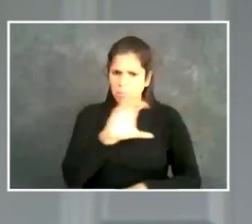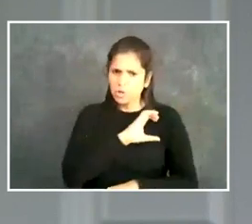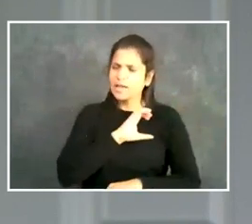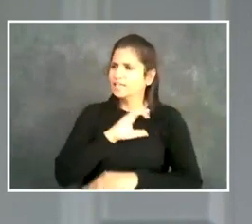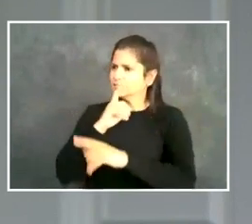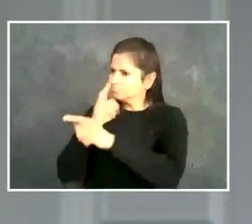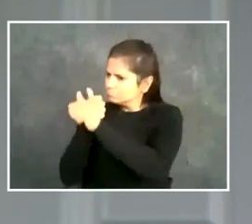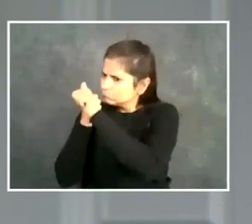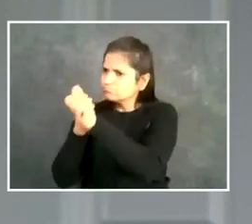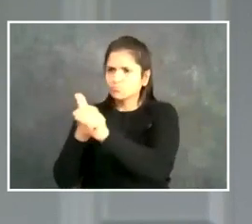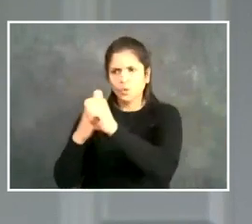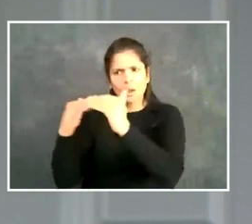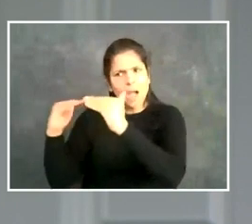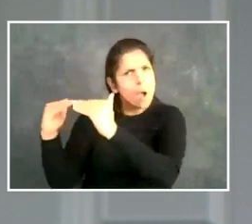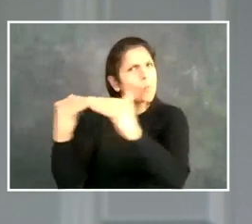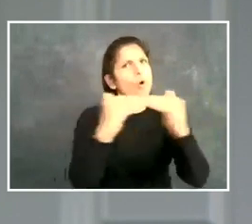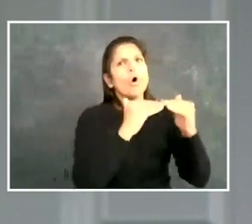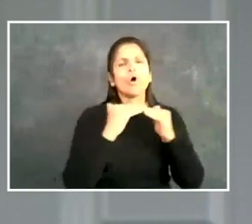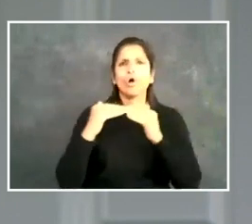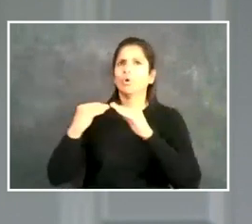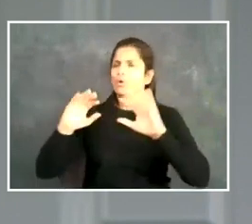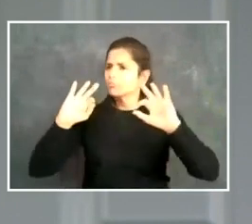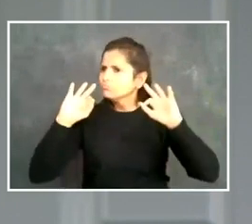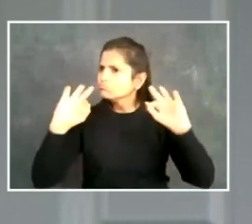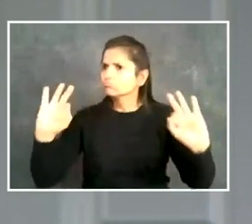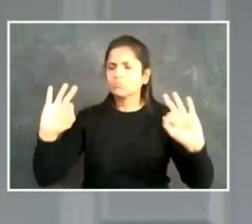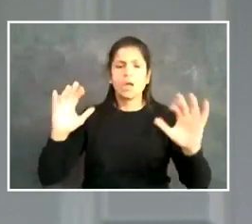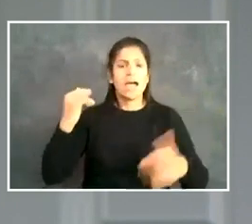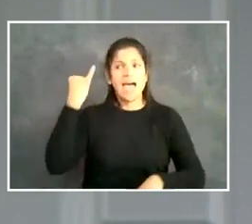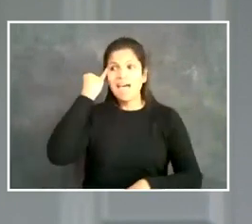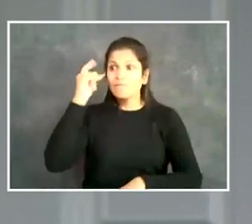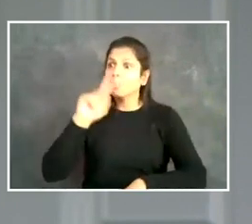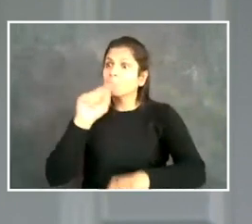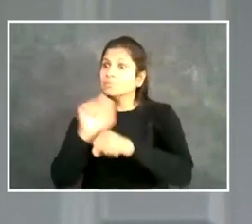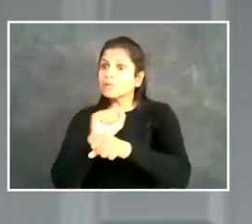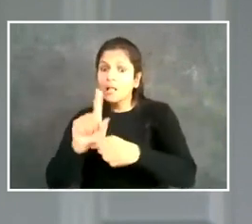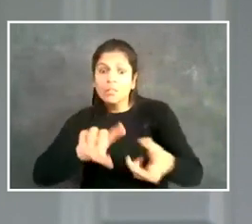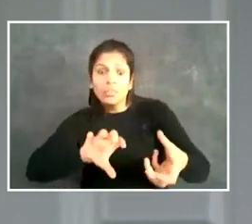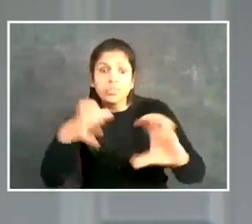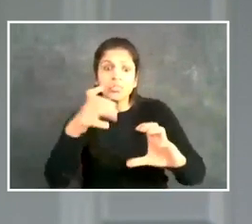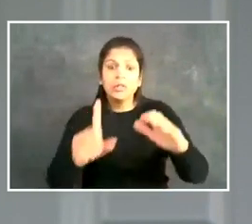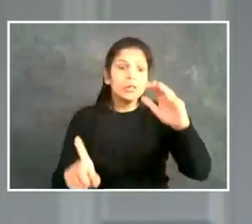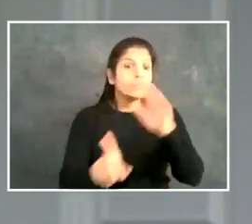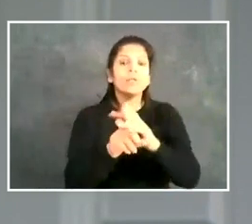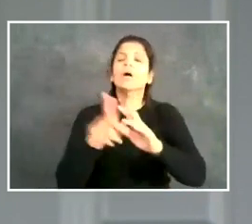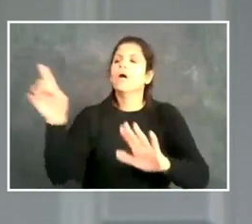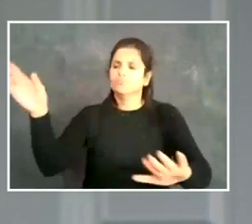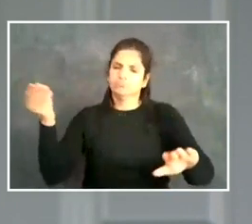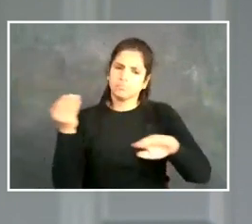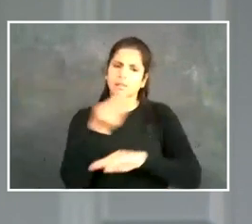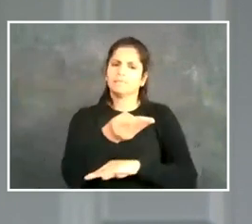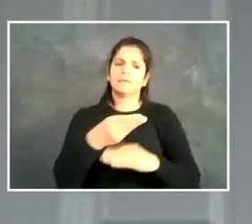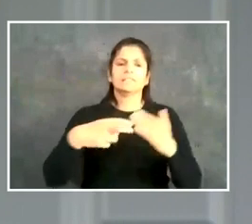TIME, WHAT WE HAD LAST NIGHT. THAT IS IRRESPECTIVE OF ANY RELIGION OR ANY RACE OR ANY